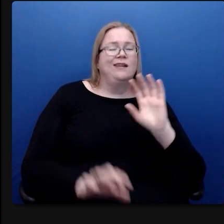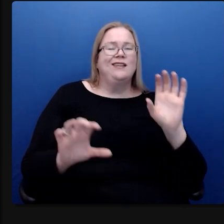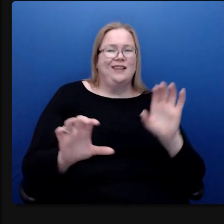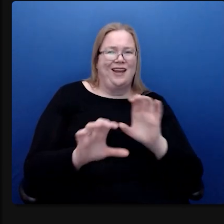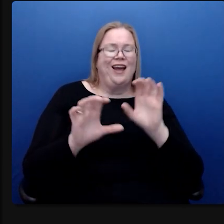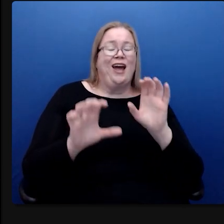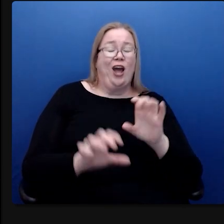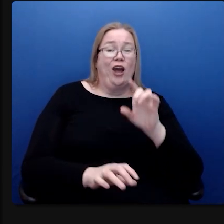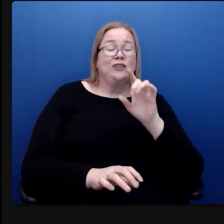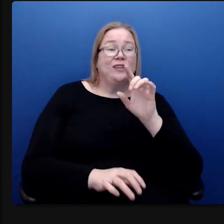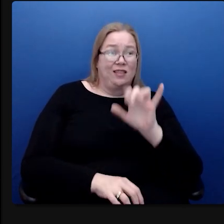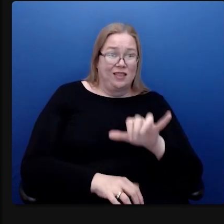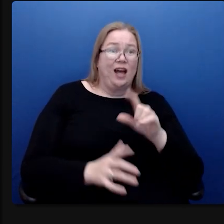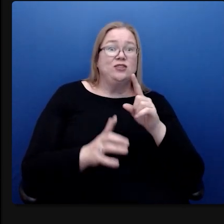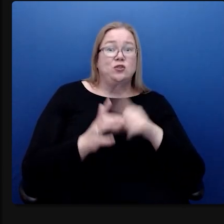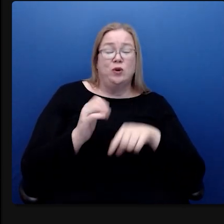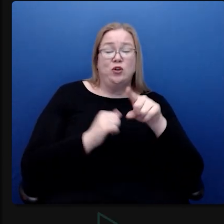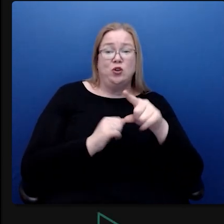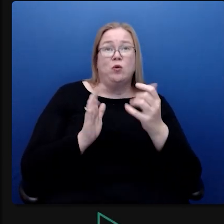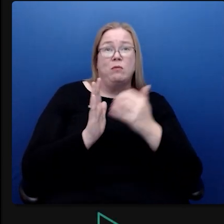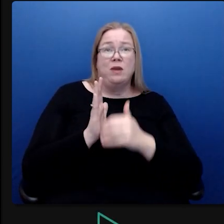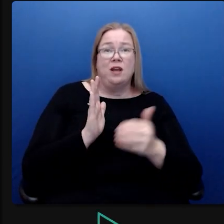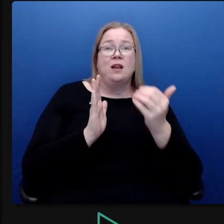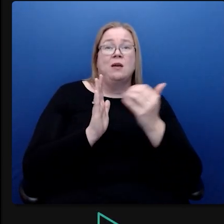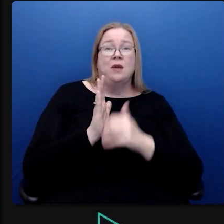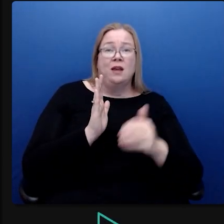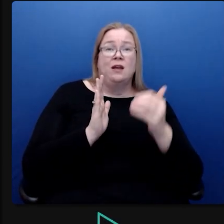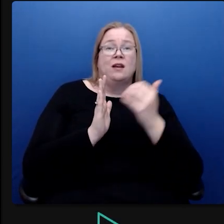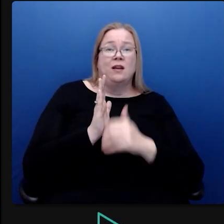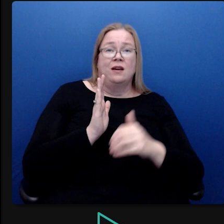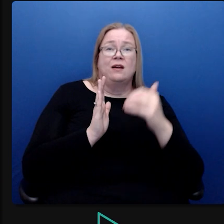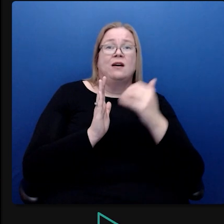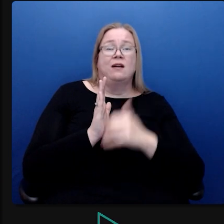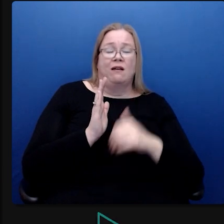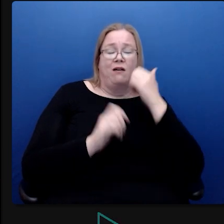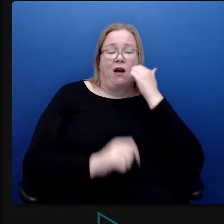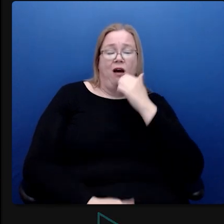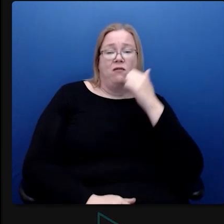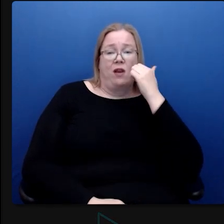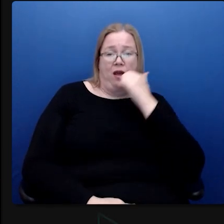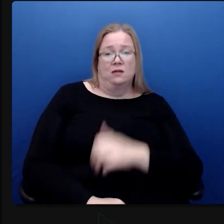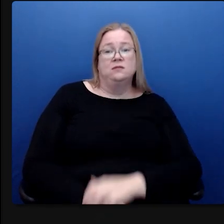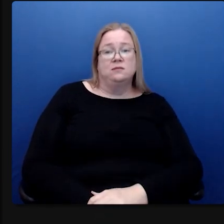these actions are ones that repeat many, many times on a daily basis.